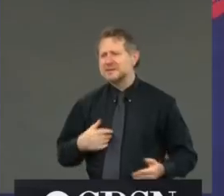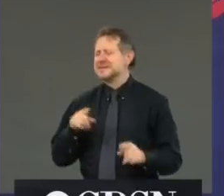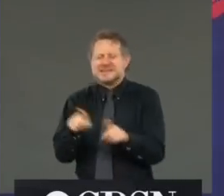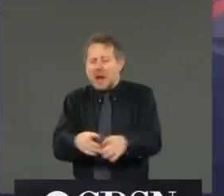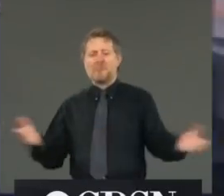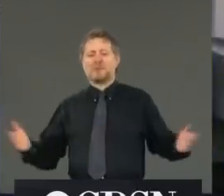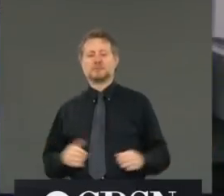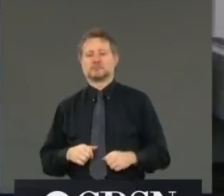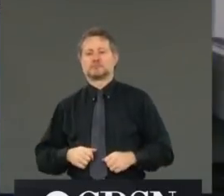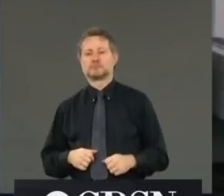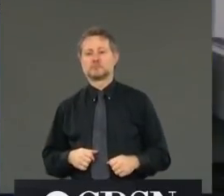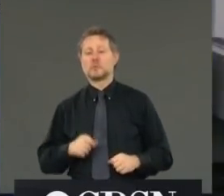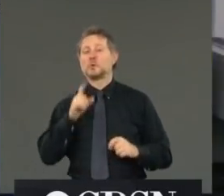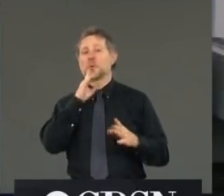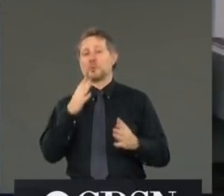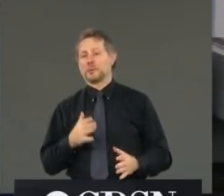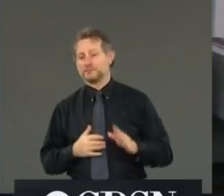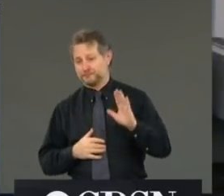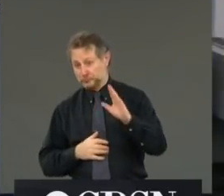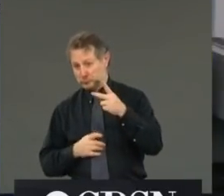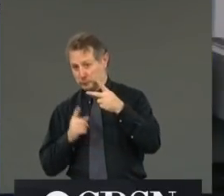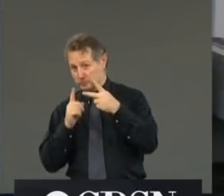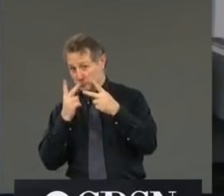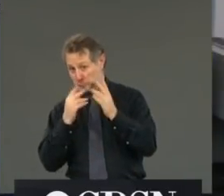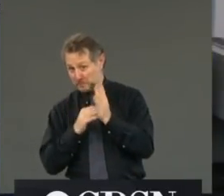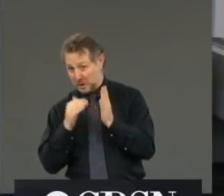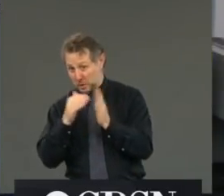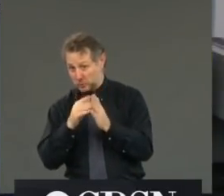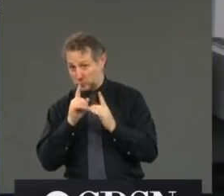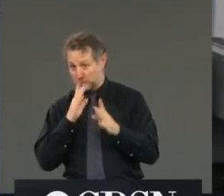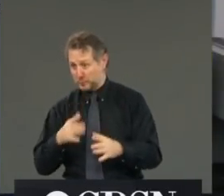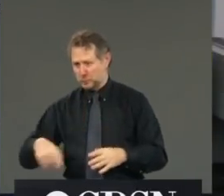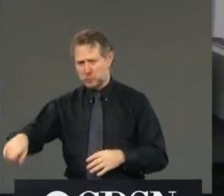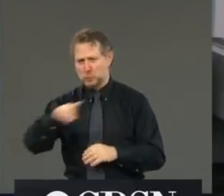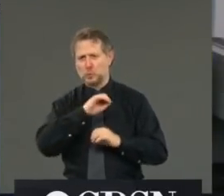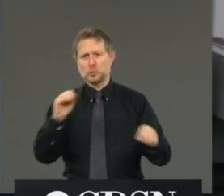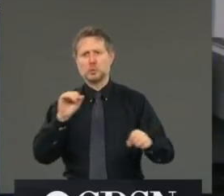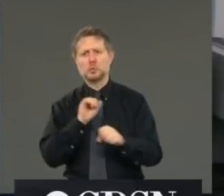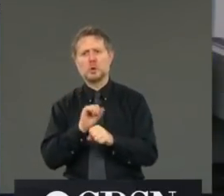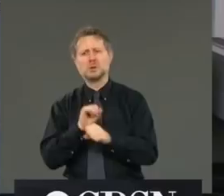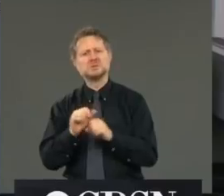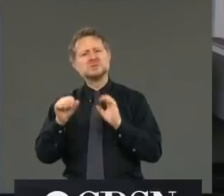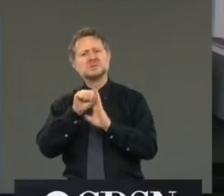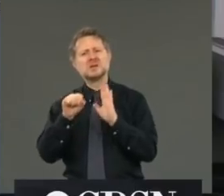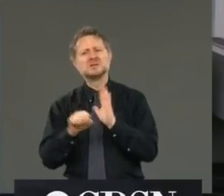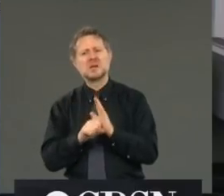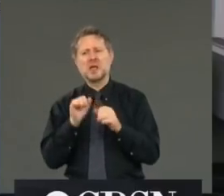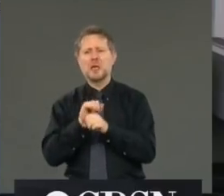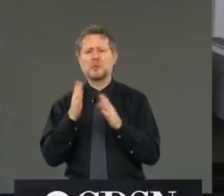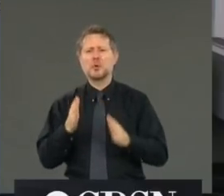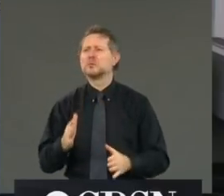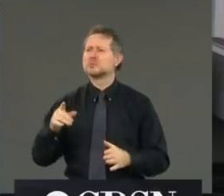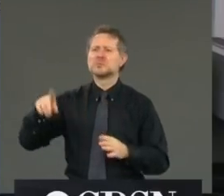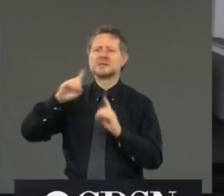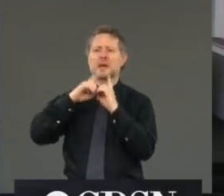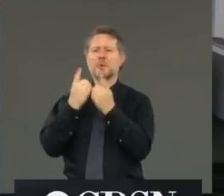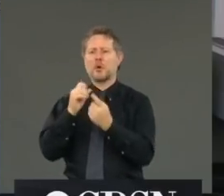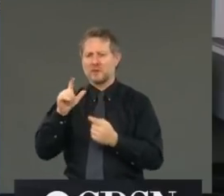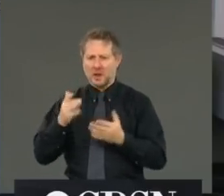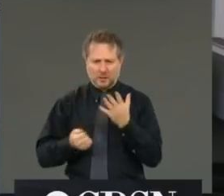COMPLICATED ISSUE, AND IT HAS TO BE DONE IN A COMPREHENSIVE WAY. Reporter: WHAT ABOUT SPORTS BETTING? SAME THING. Reporter: I HAVE ANOTHER